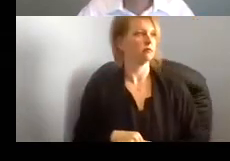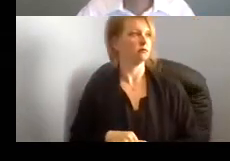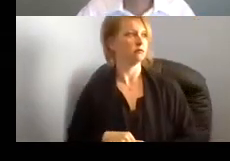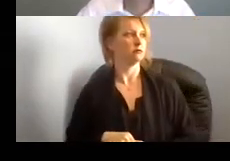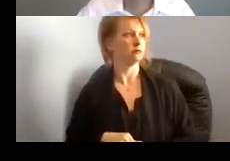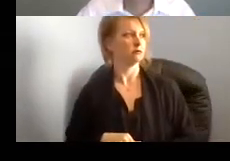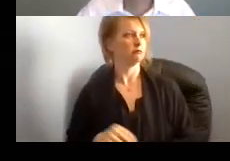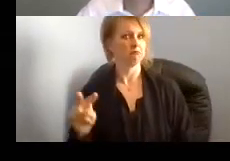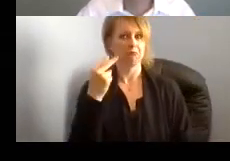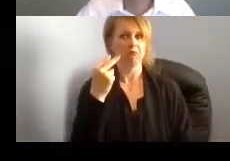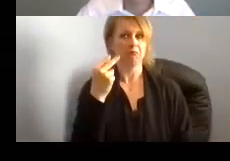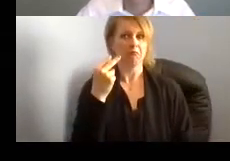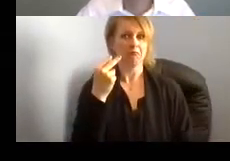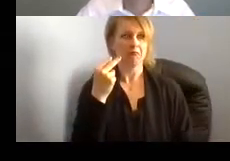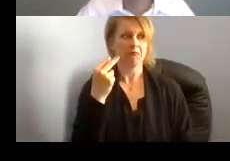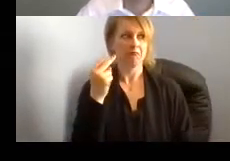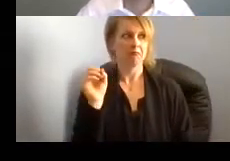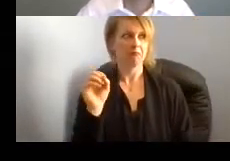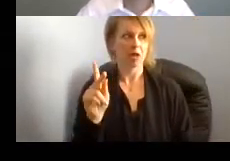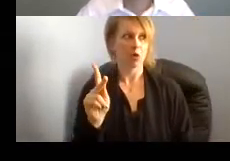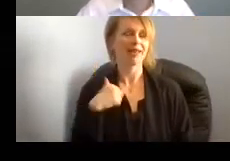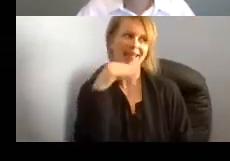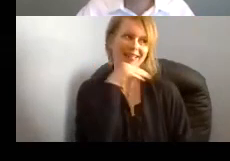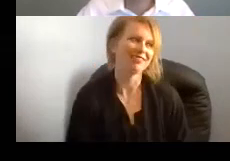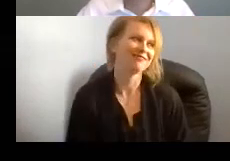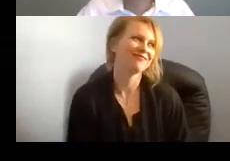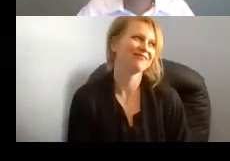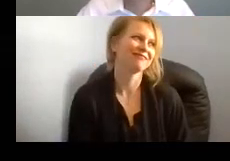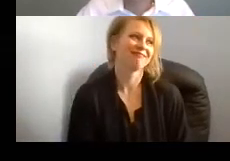and she just said, okay, I lied. They’re not back to the way they were.